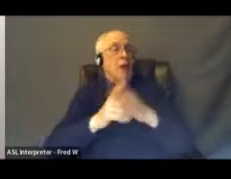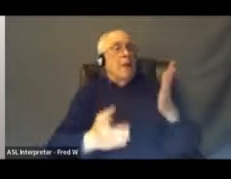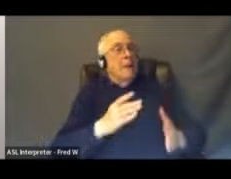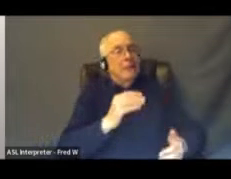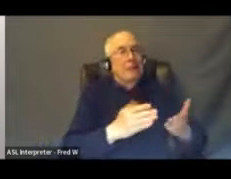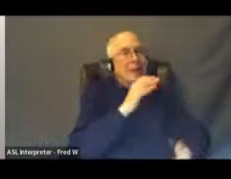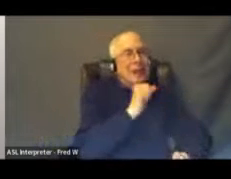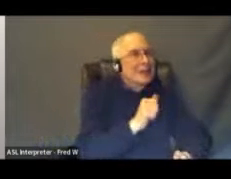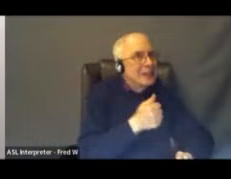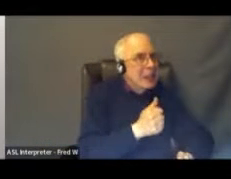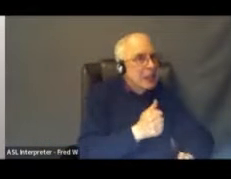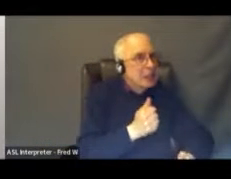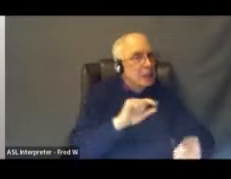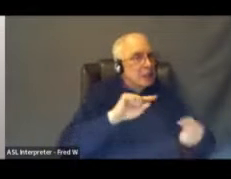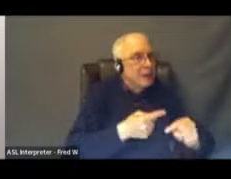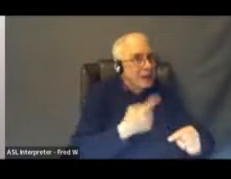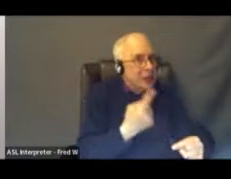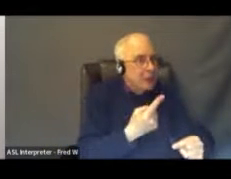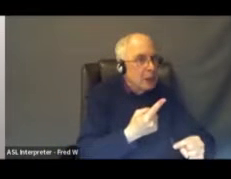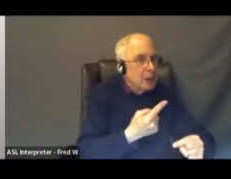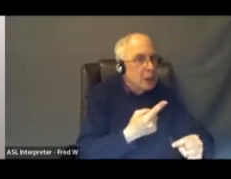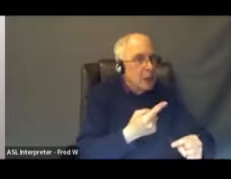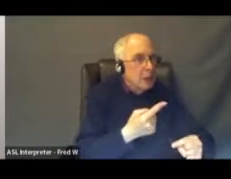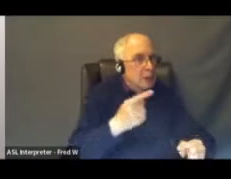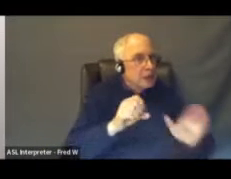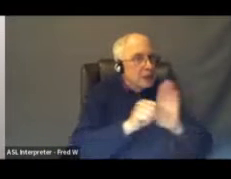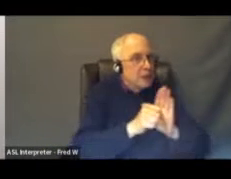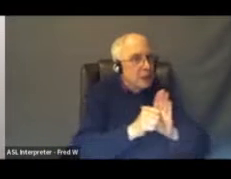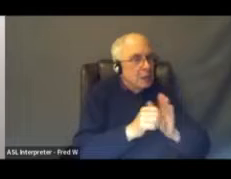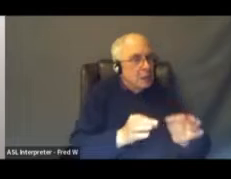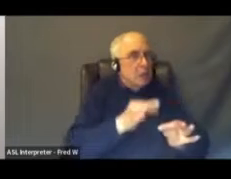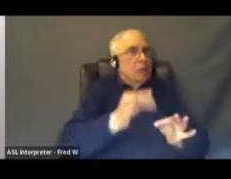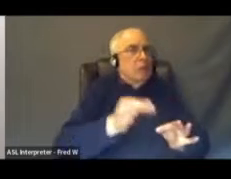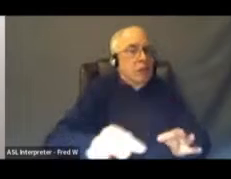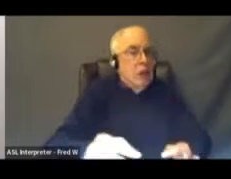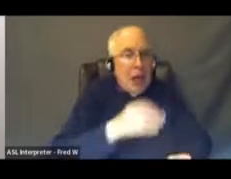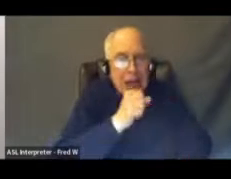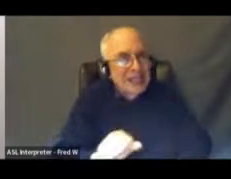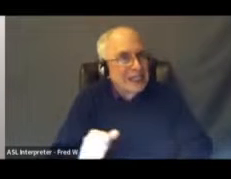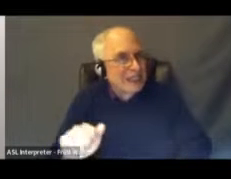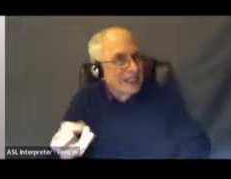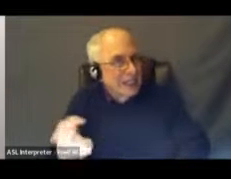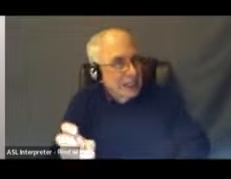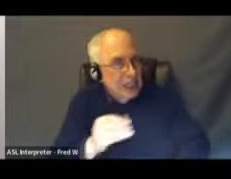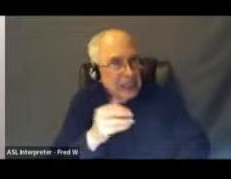don't start seeing symptomology until maybe age 16, or 17. This is what I like to call the adult